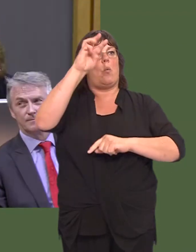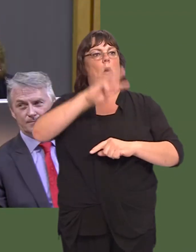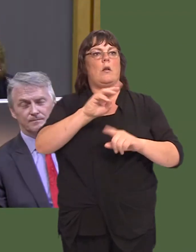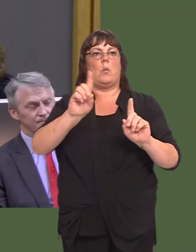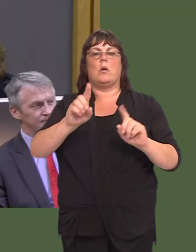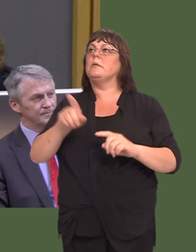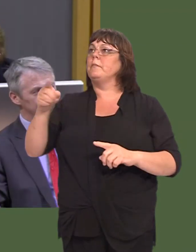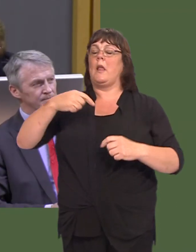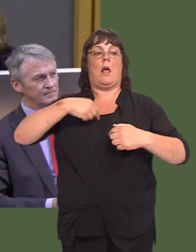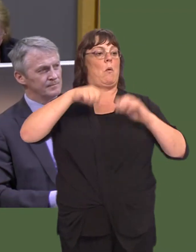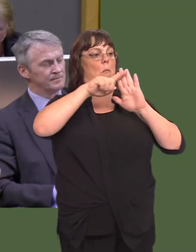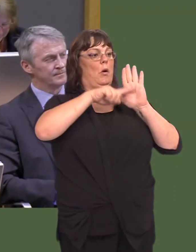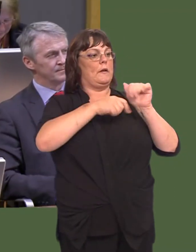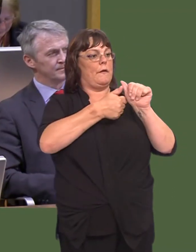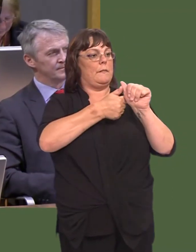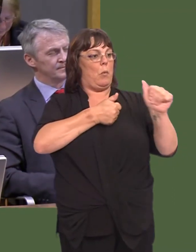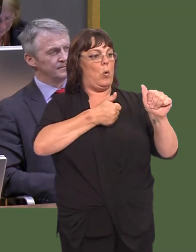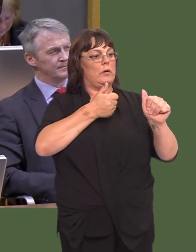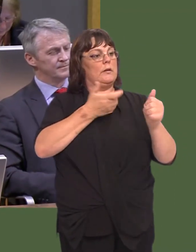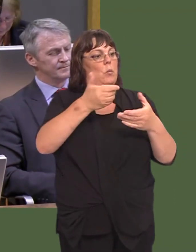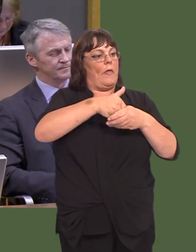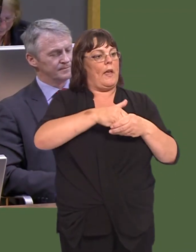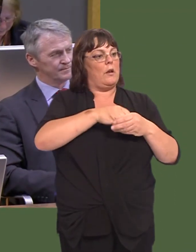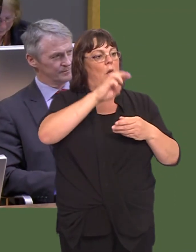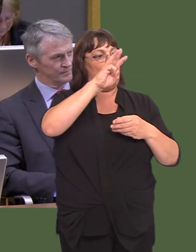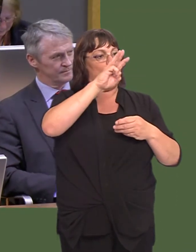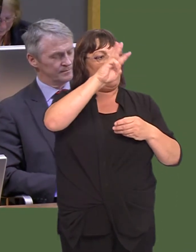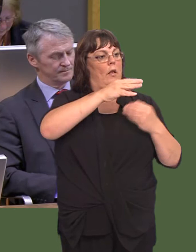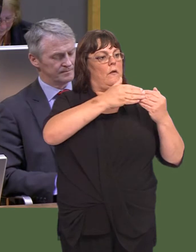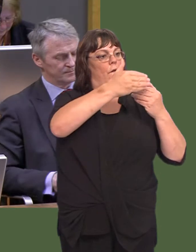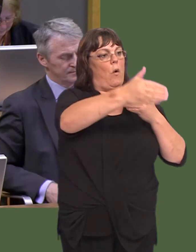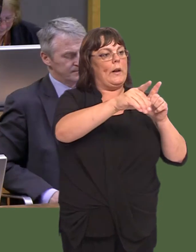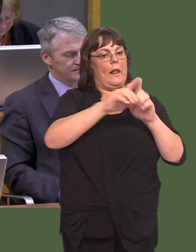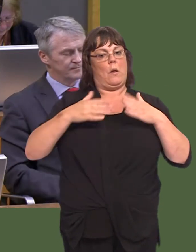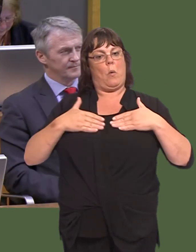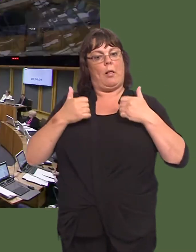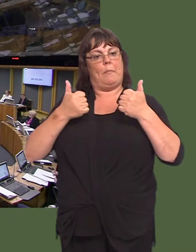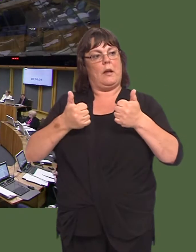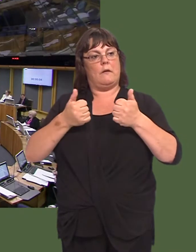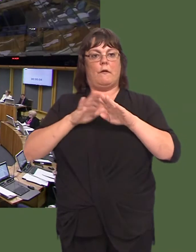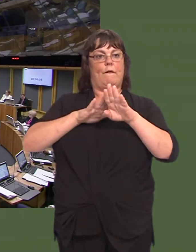in the context of ëTaking Wales Forwardí and the Well-being of Future Generations (Wales) Act 2015.